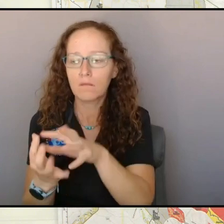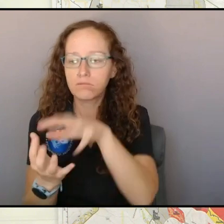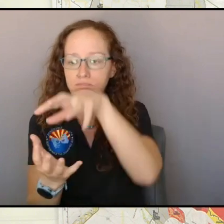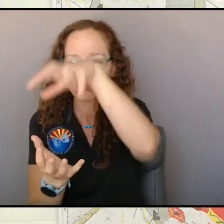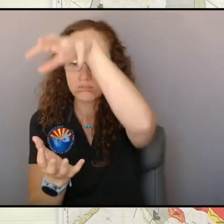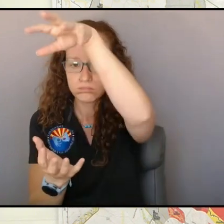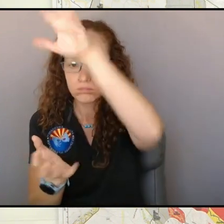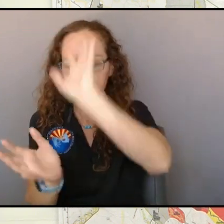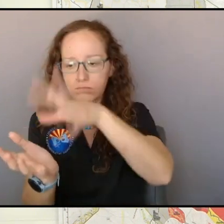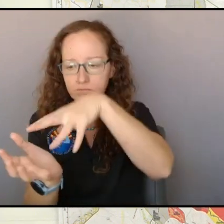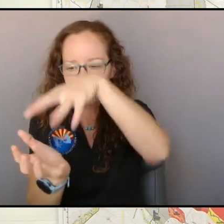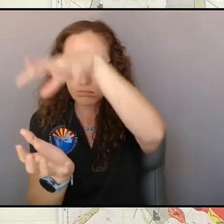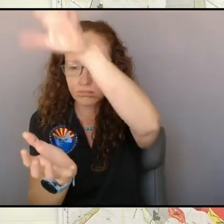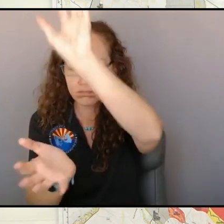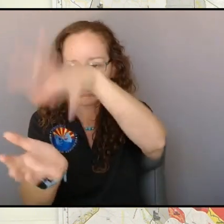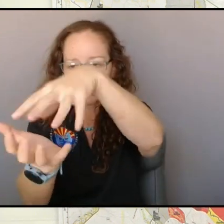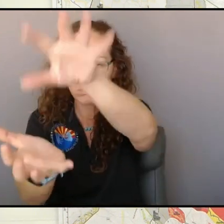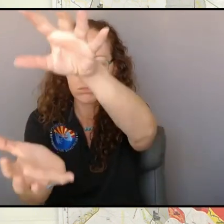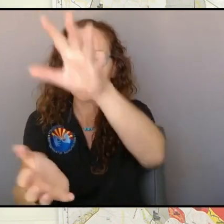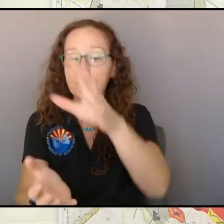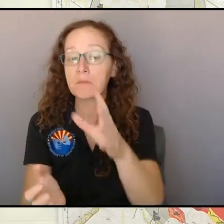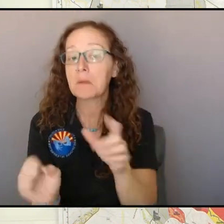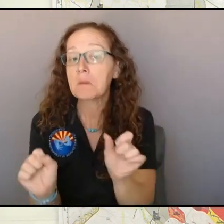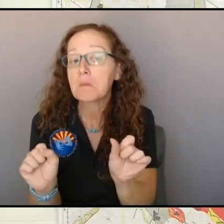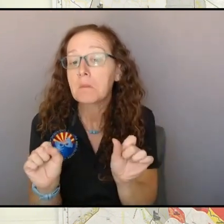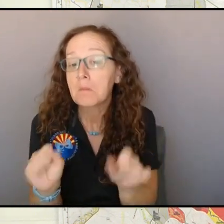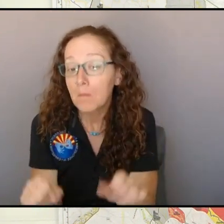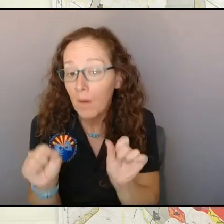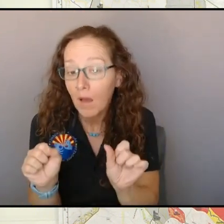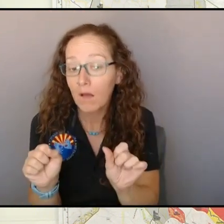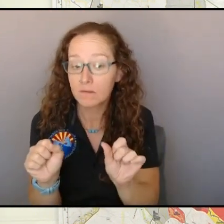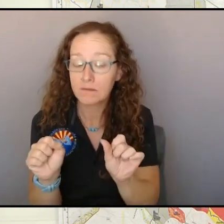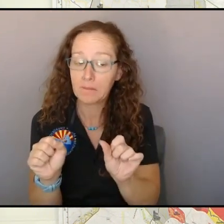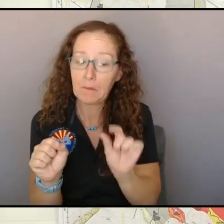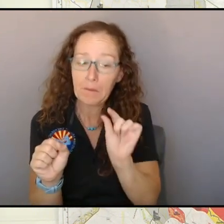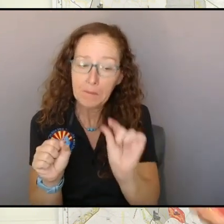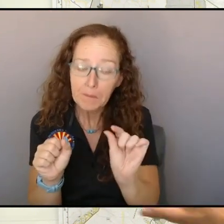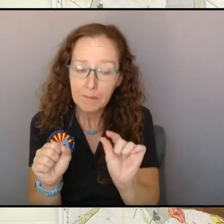see very isolated shower or thunderstorm develop over and